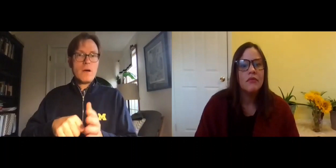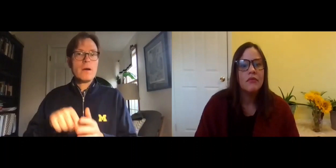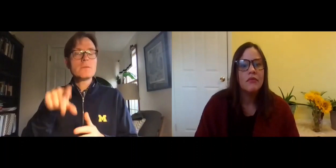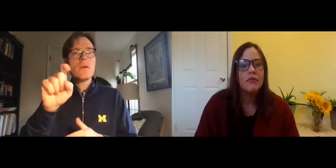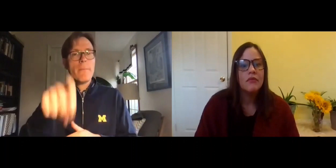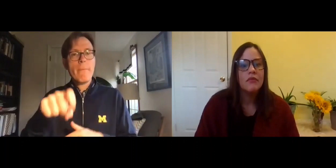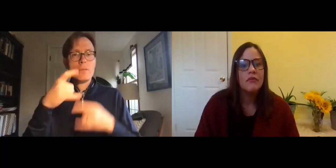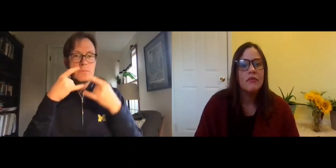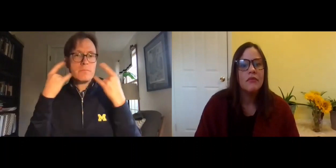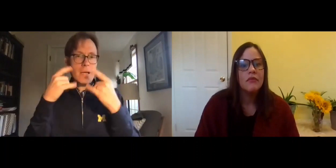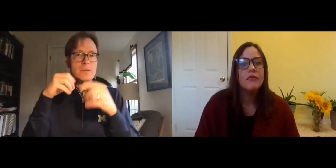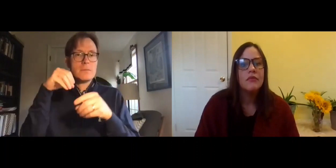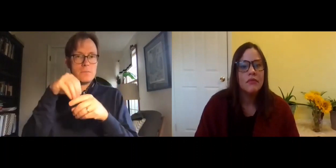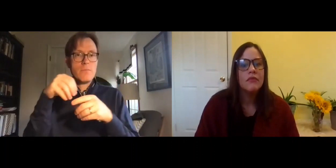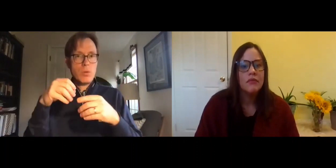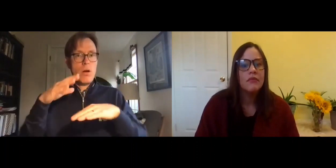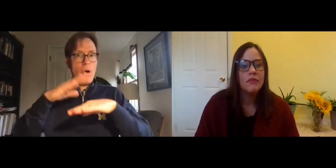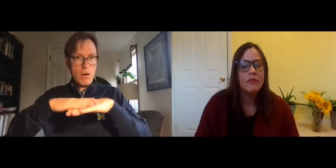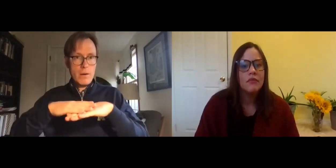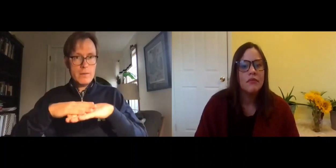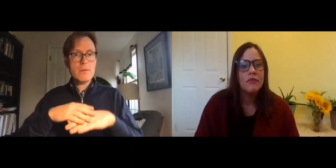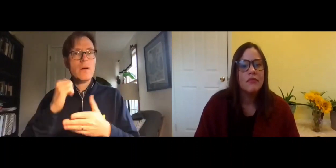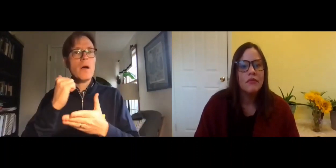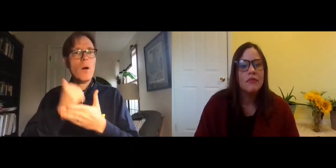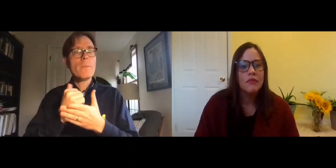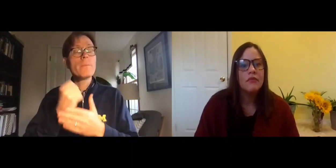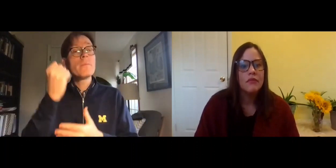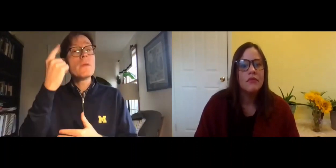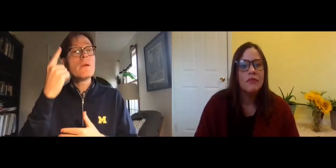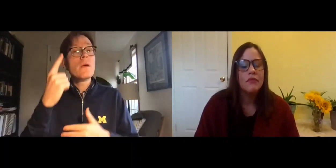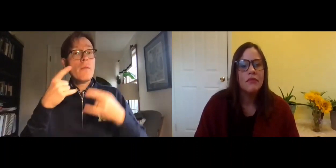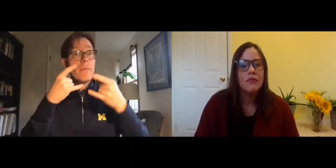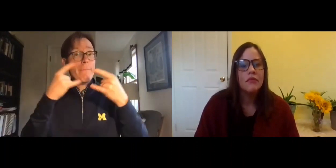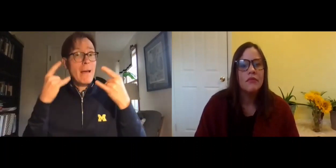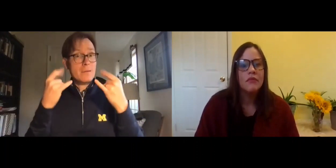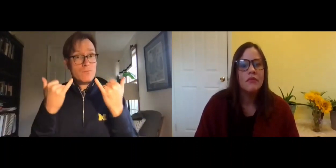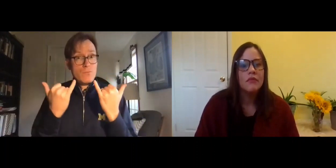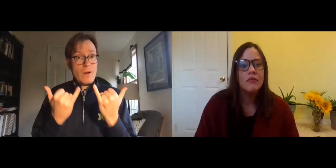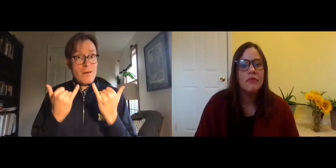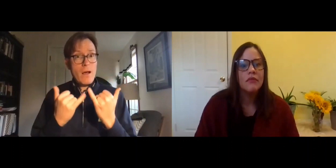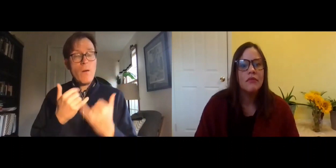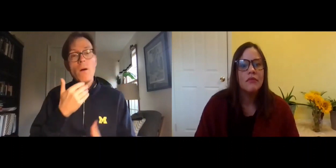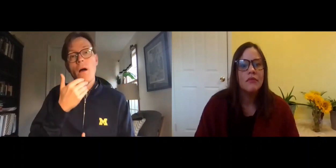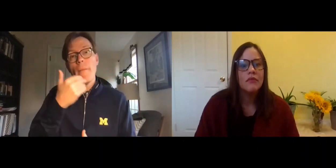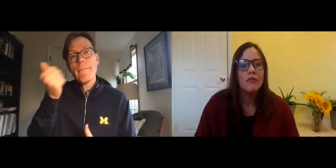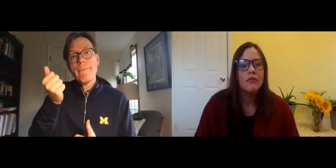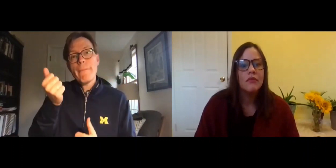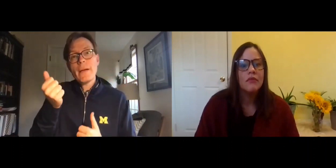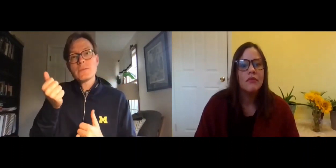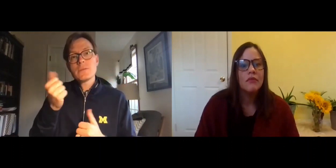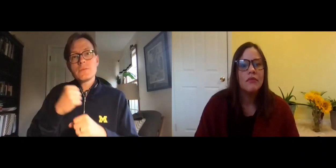If you're indoors, of course, please you must wear a mask, you must have it on at all times.